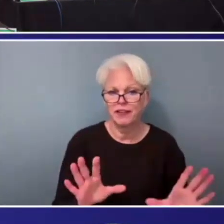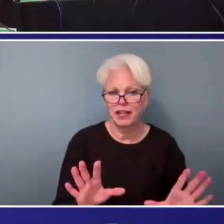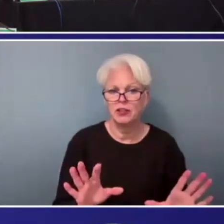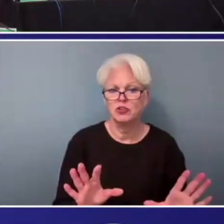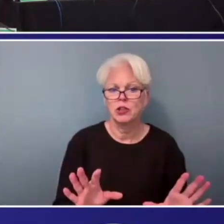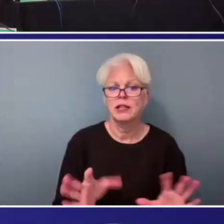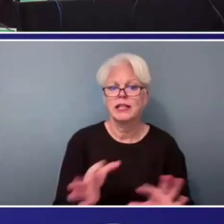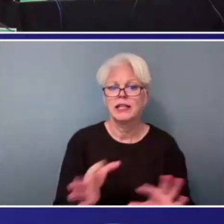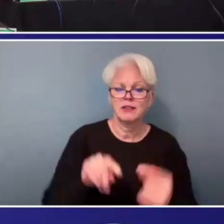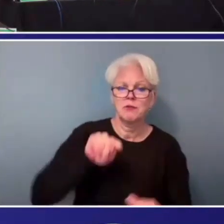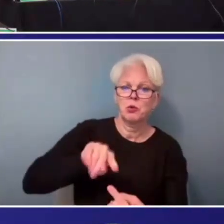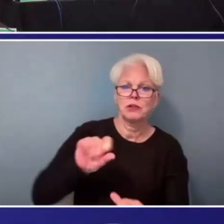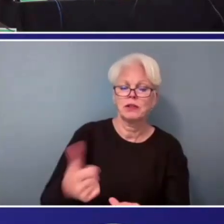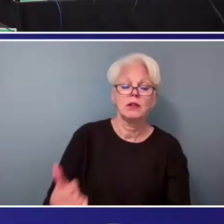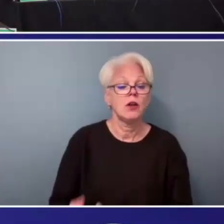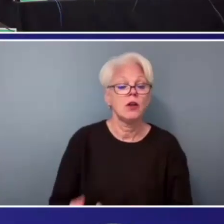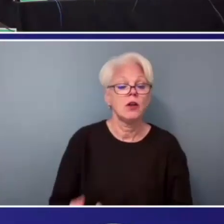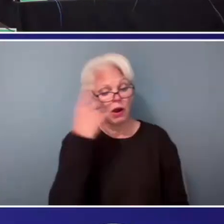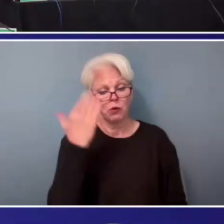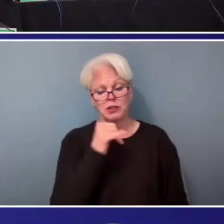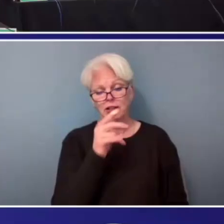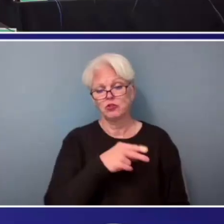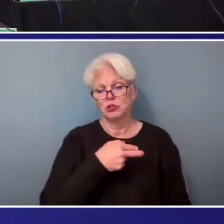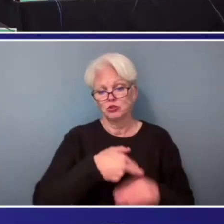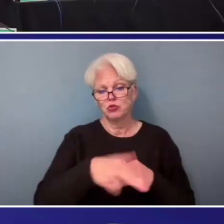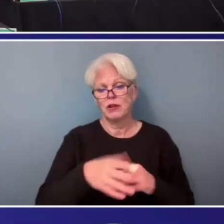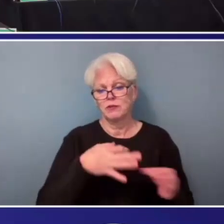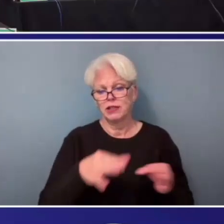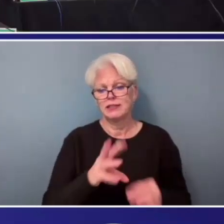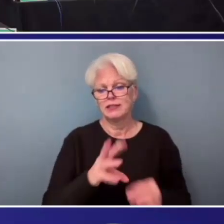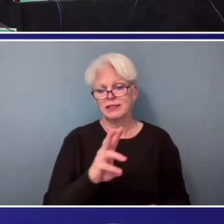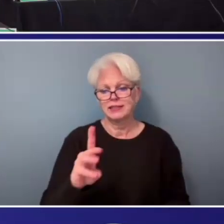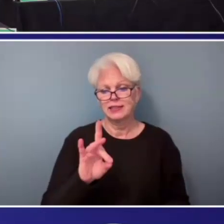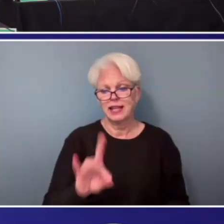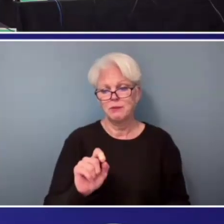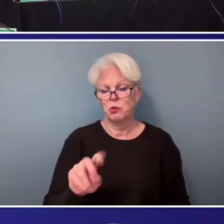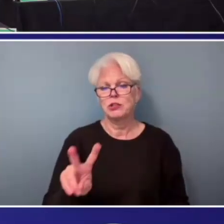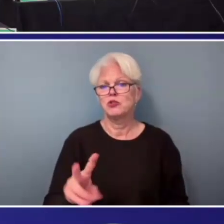I guess I'm just wondering why we're not just referencing the definition in 668.2. I'm just using that.